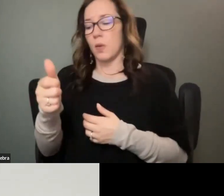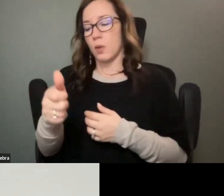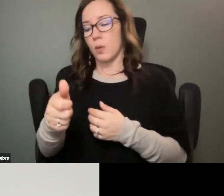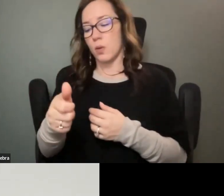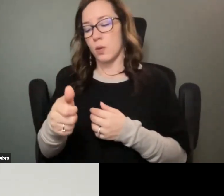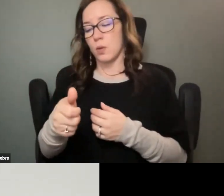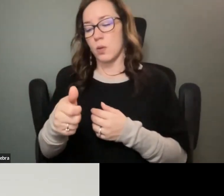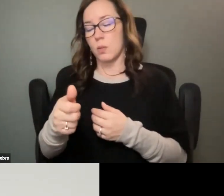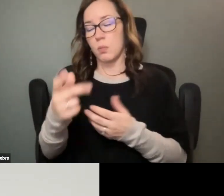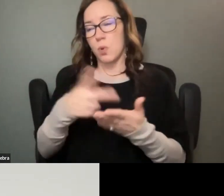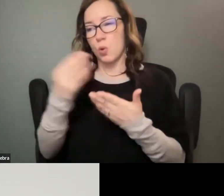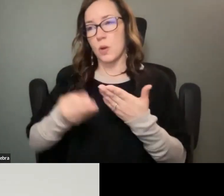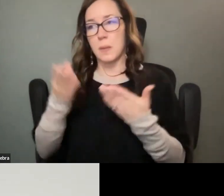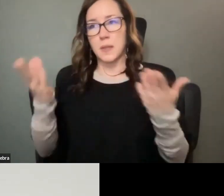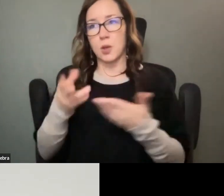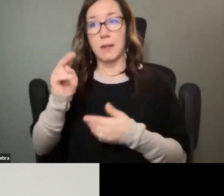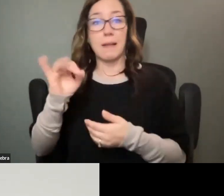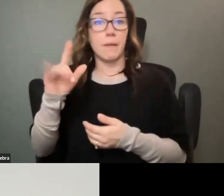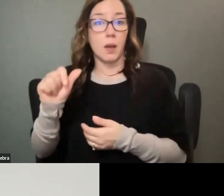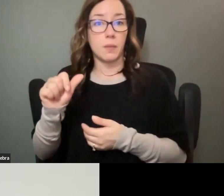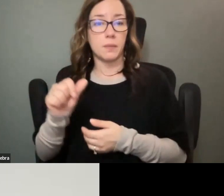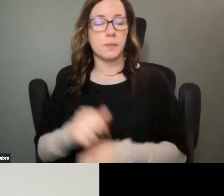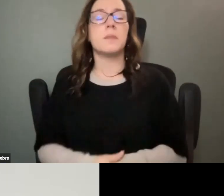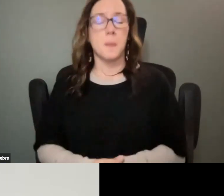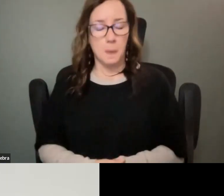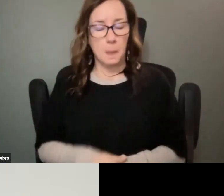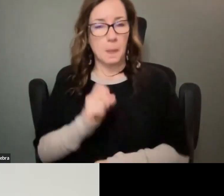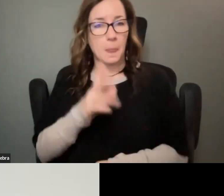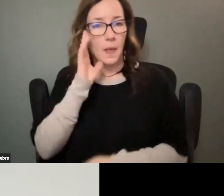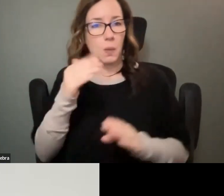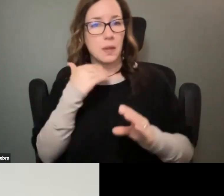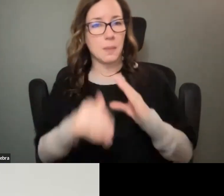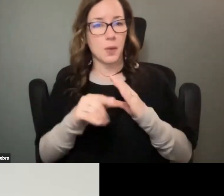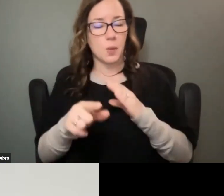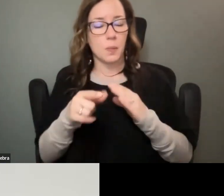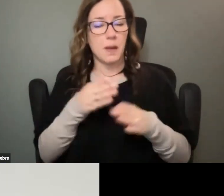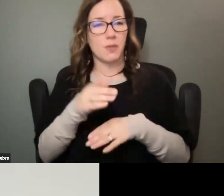NIFA okay thank you so I'll send you an email